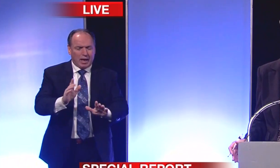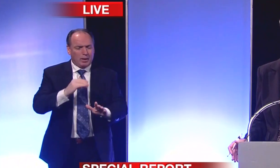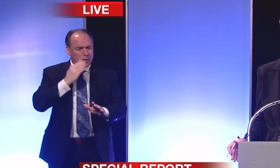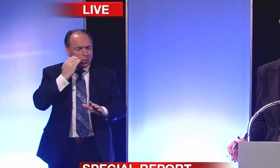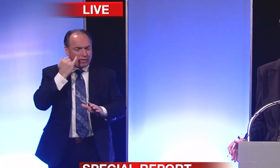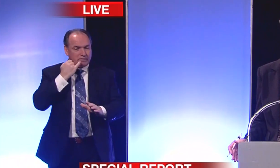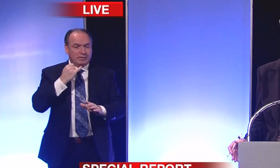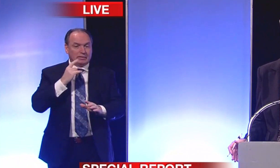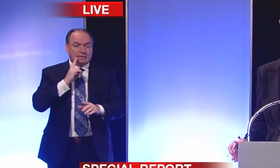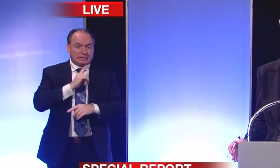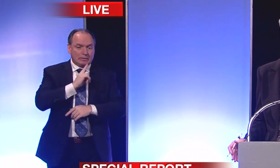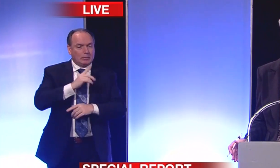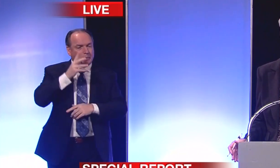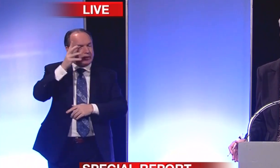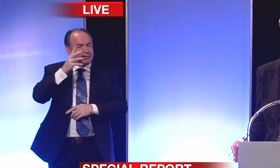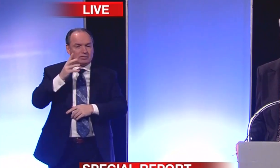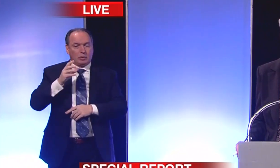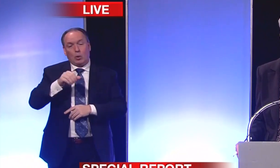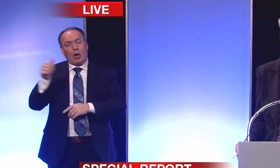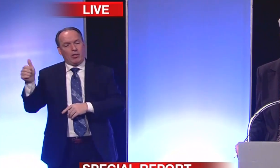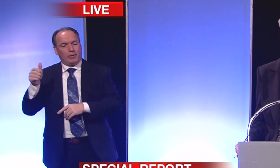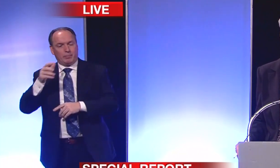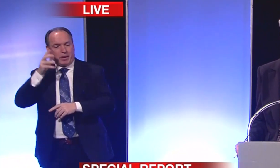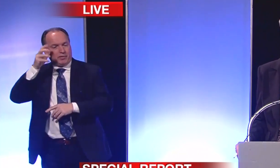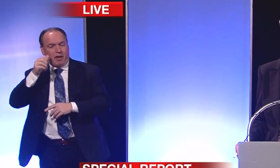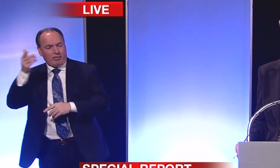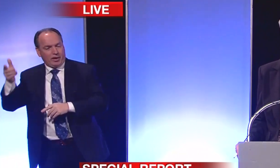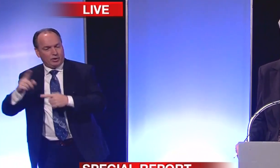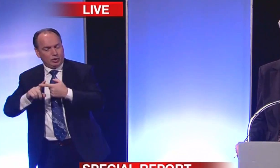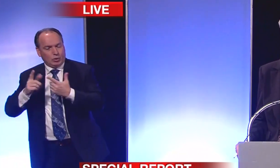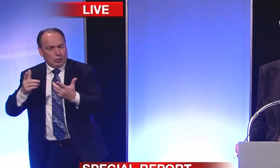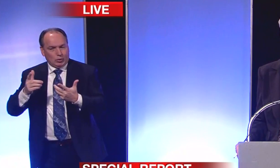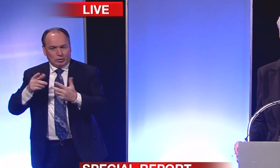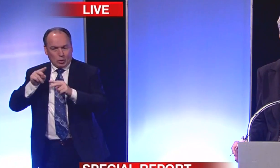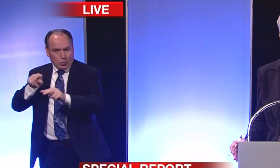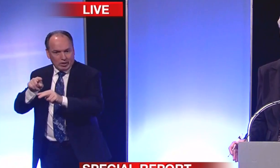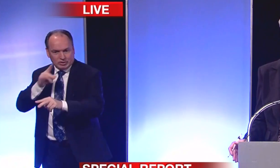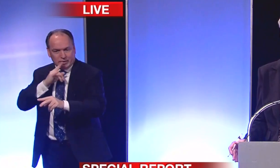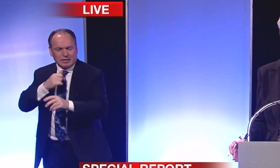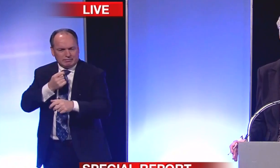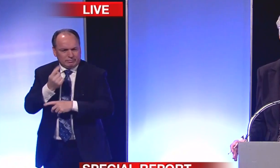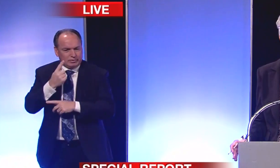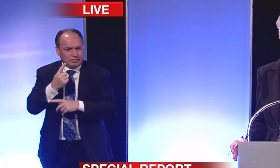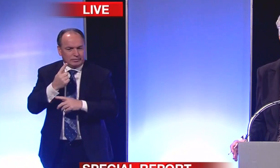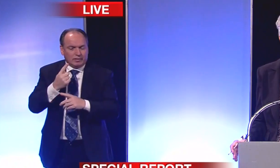THEY ARE GROUPS OF FAMILIES PARTICULARLY IN A GROCERY STORE GOING SHOPPING TOGETHER.